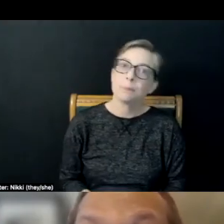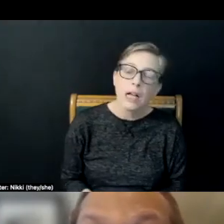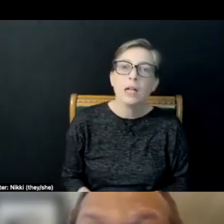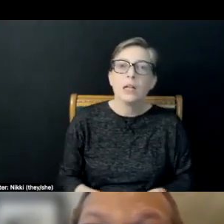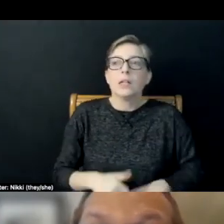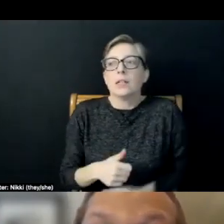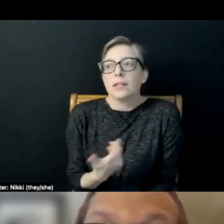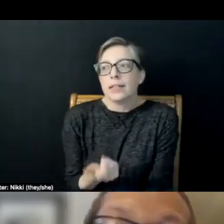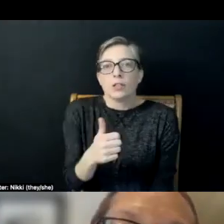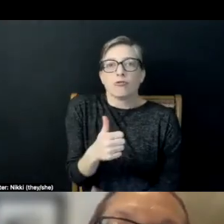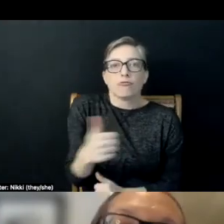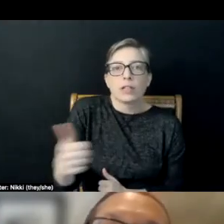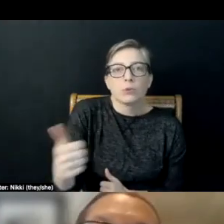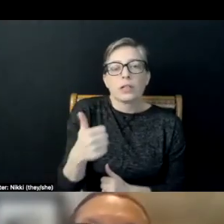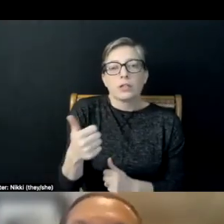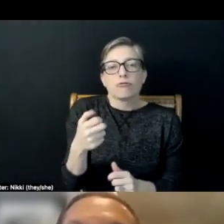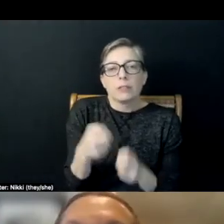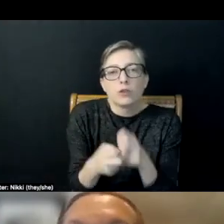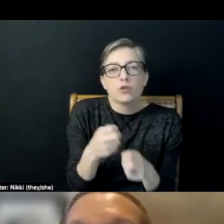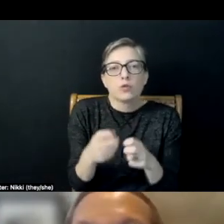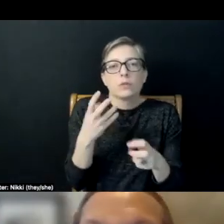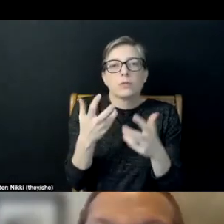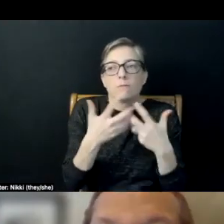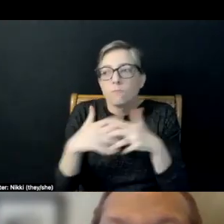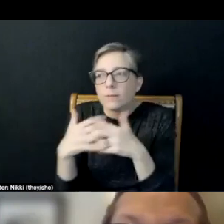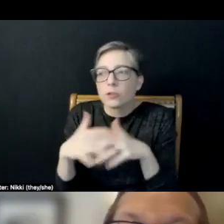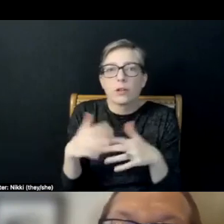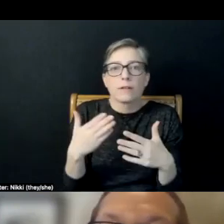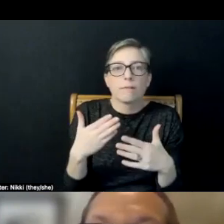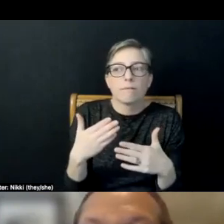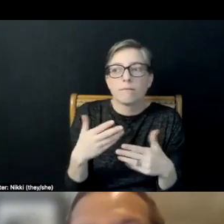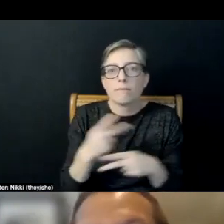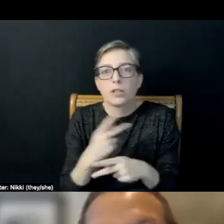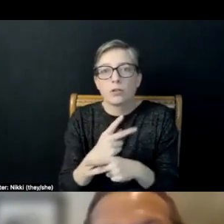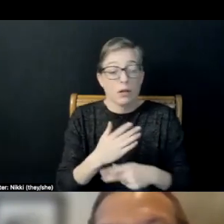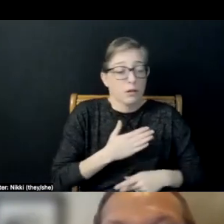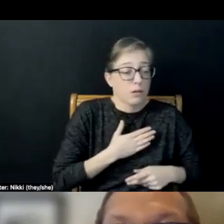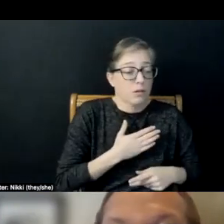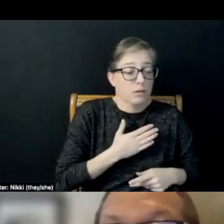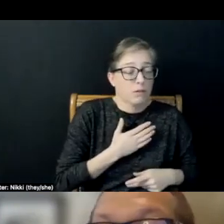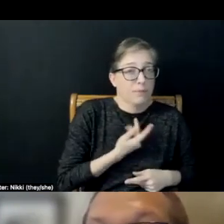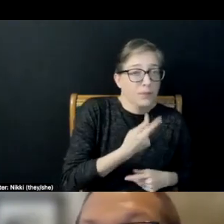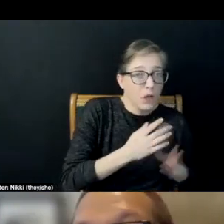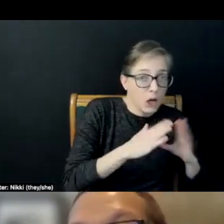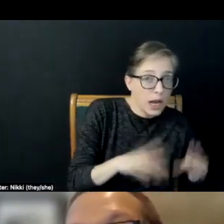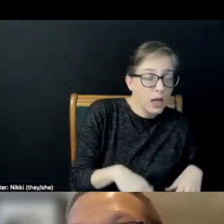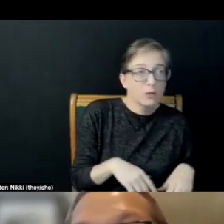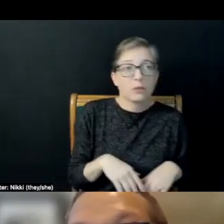related headaches as I tried to figure out how I was going to navigate between our house, the hospital where my wife was, and of course,